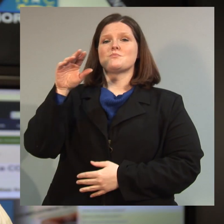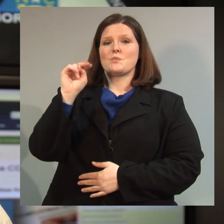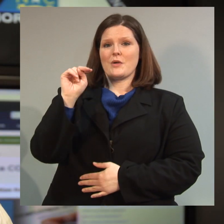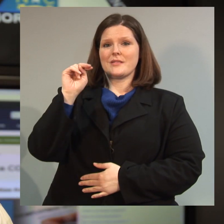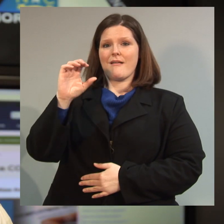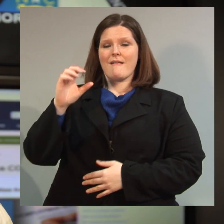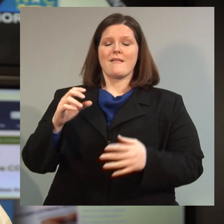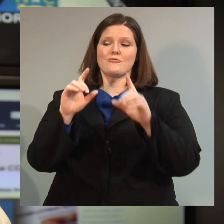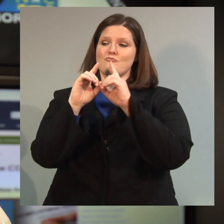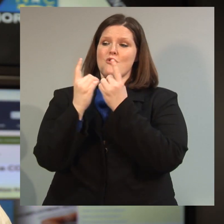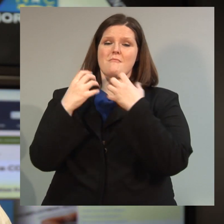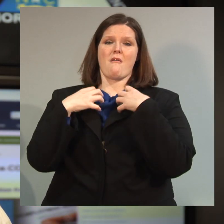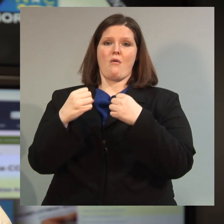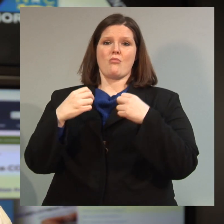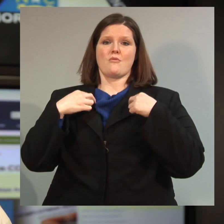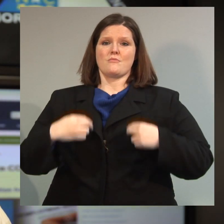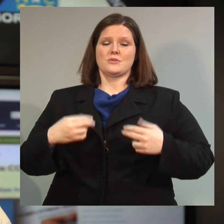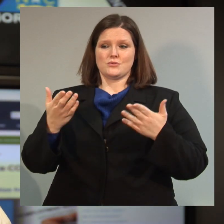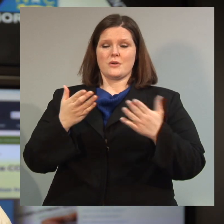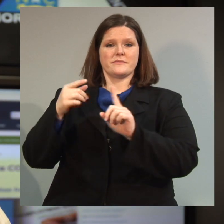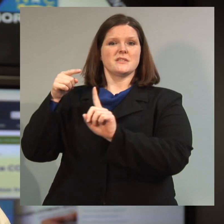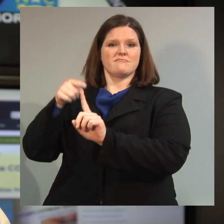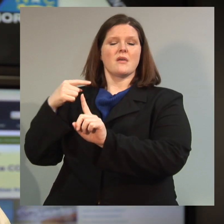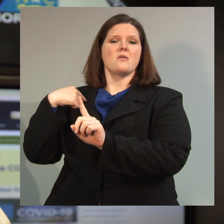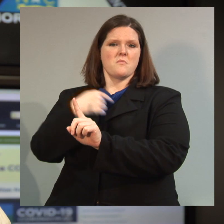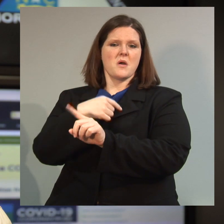At the North Carolina Department of Health and Human Services, we are working hard to